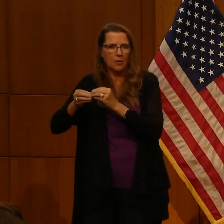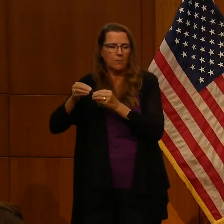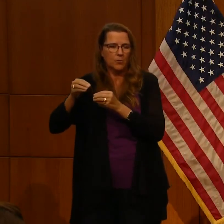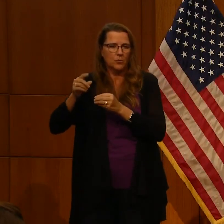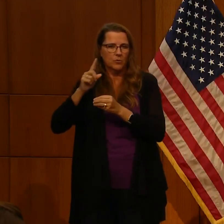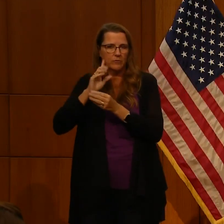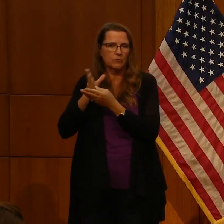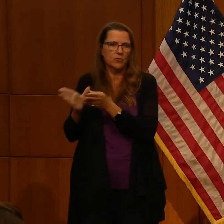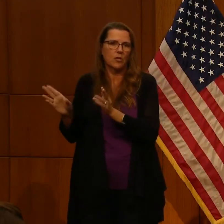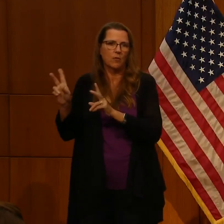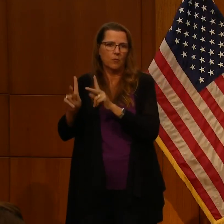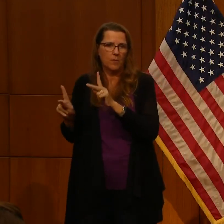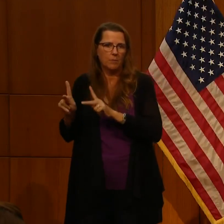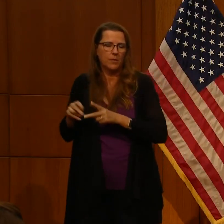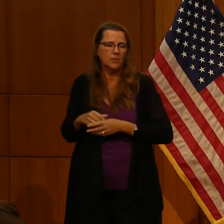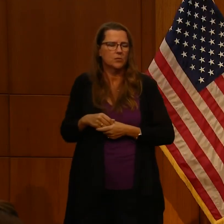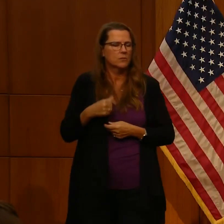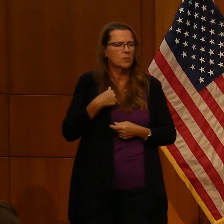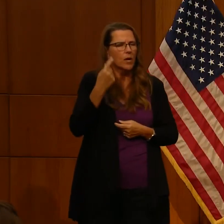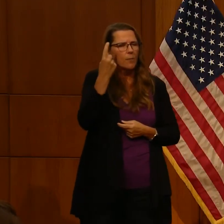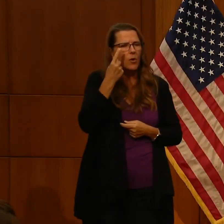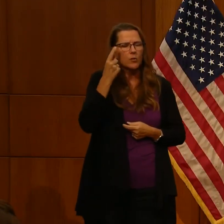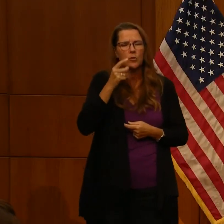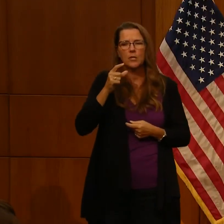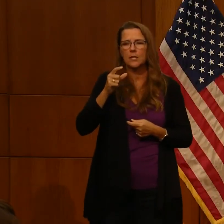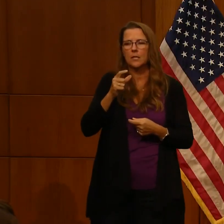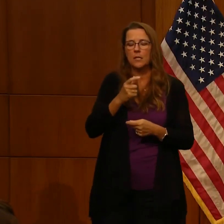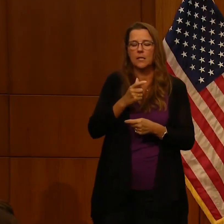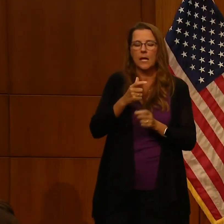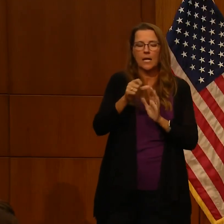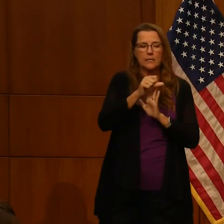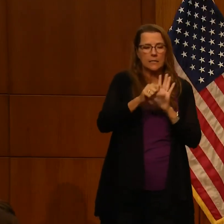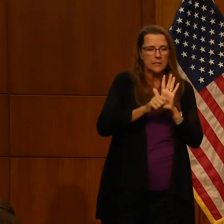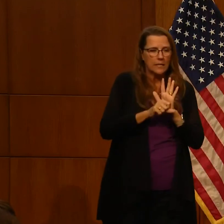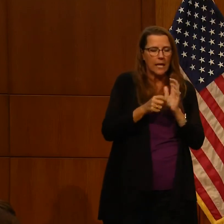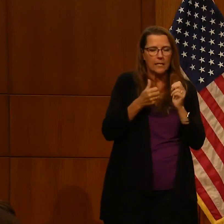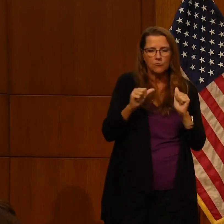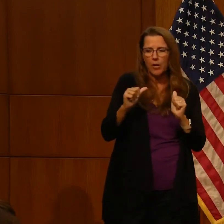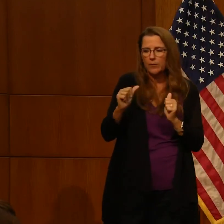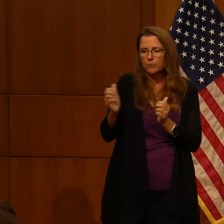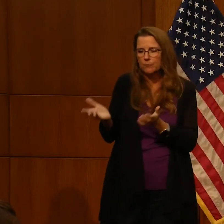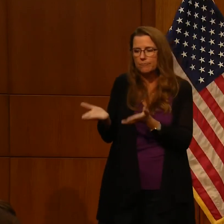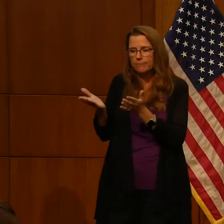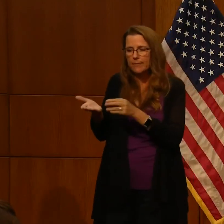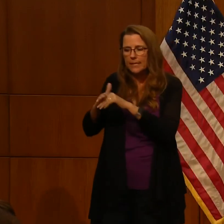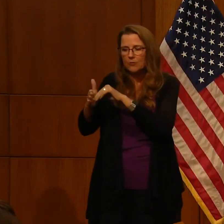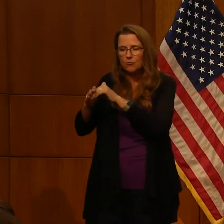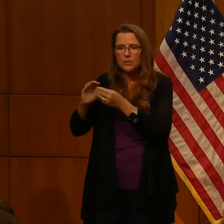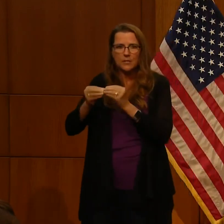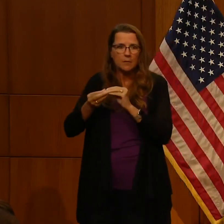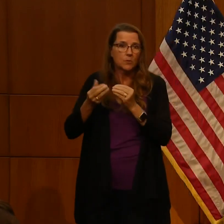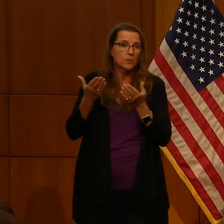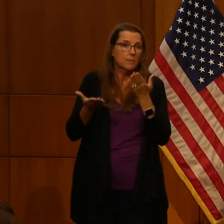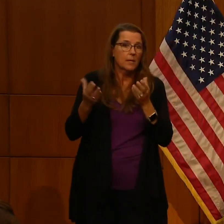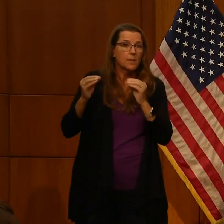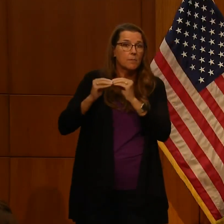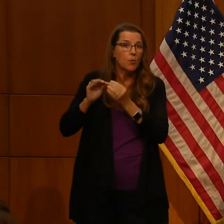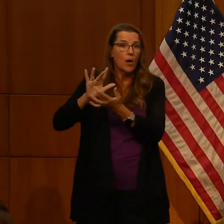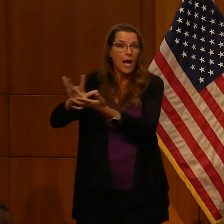BOOST THEIR FULL VACCINATION RATES AMONG THEIR POPULATION. SO I'M WONDERING IF THE STATE HAS CONSIDERED OTHER WAYS TO